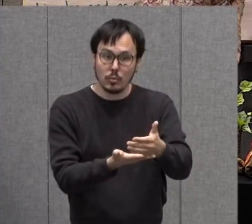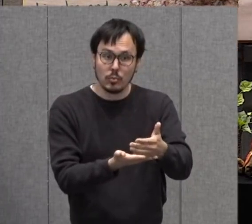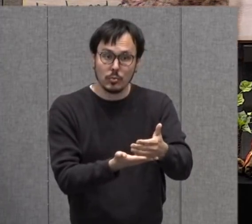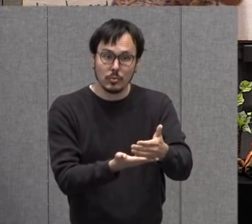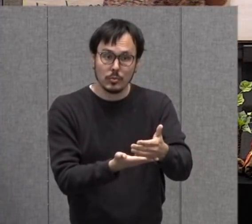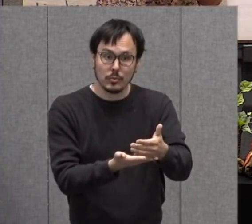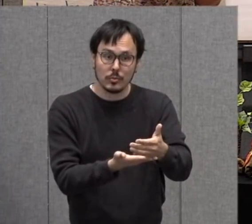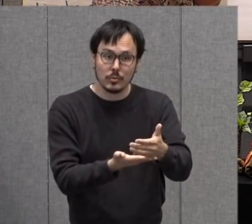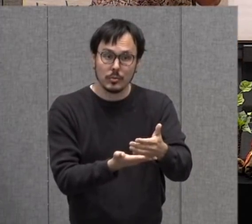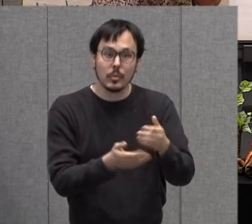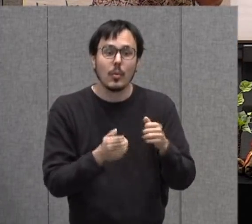on the number line.